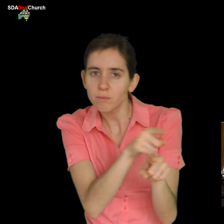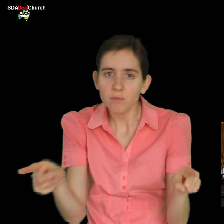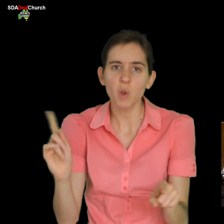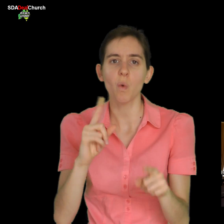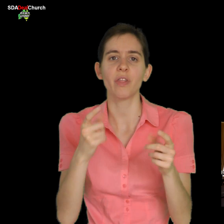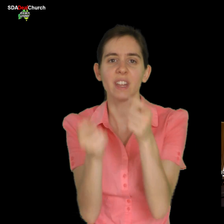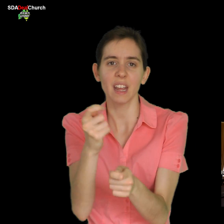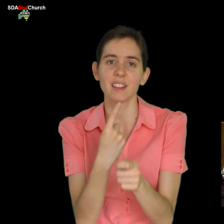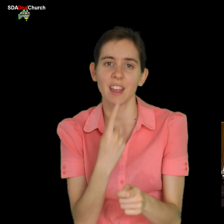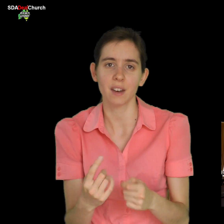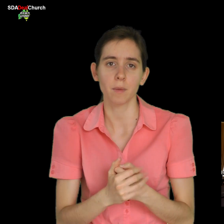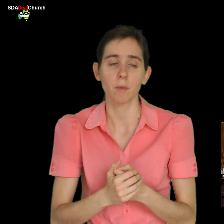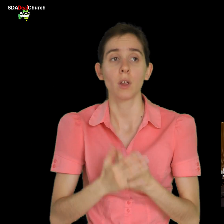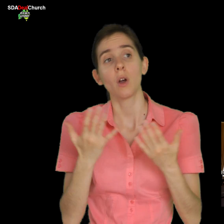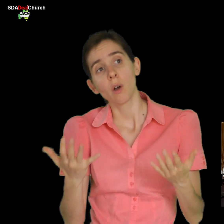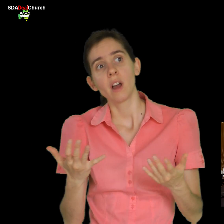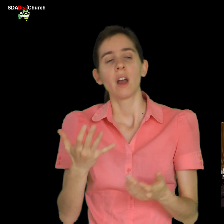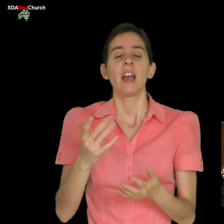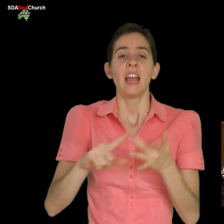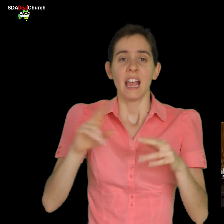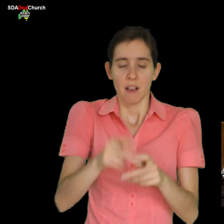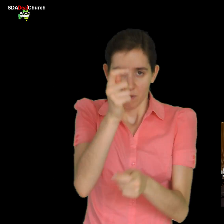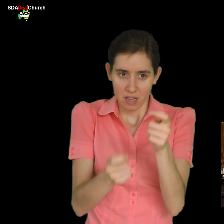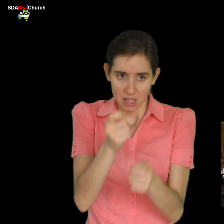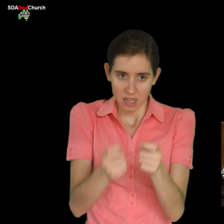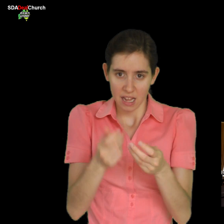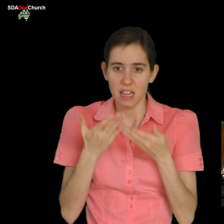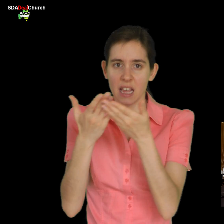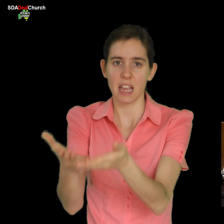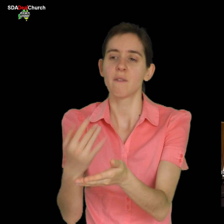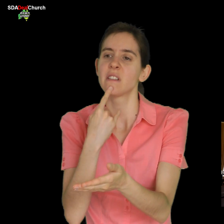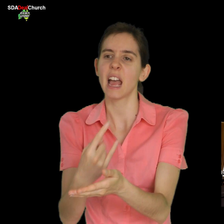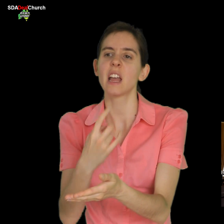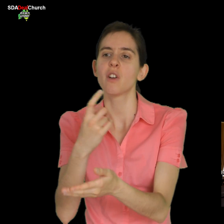these methods assign old ages to recent rocks, how can we know with any